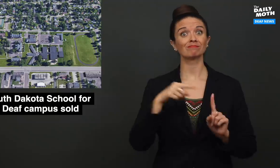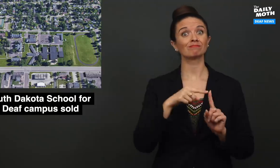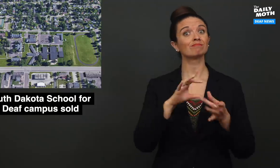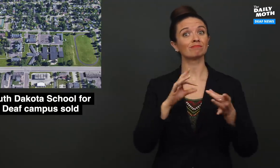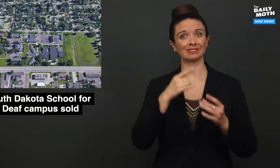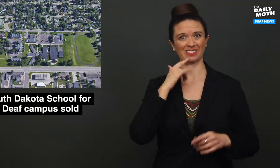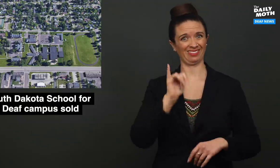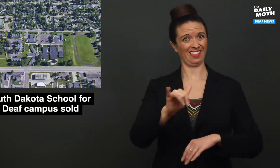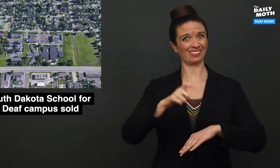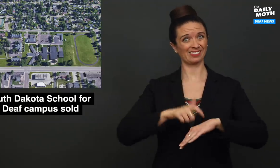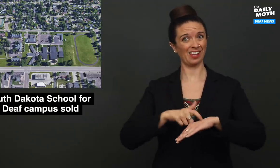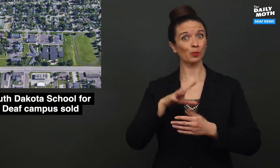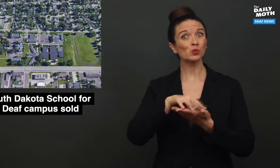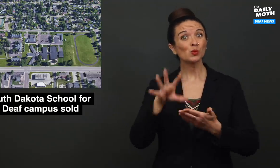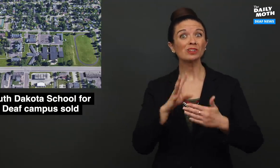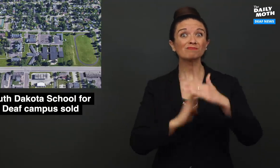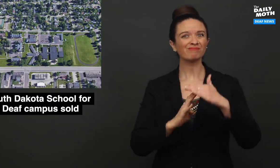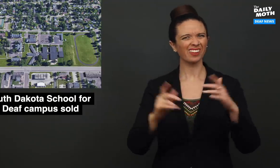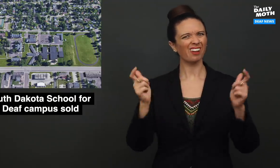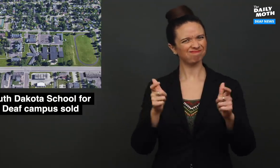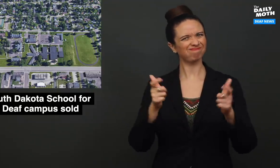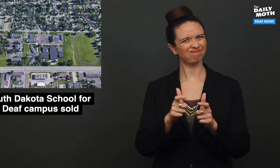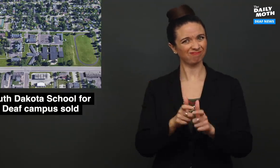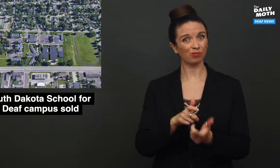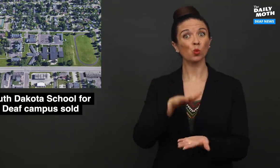She said that at the time enrollment was dwindling